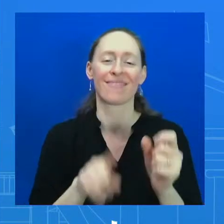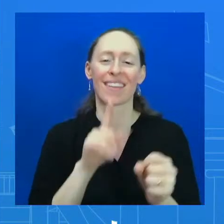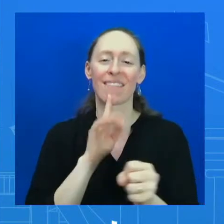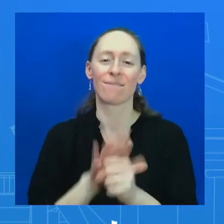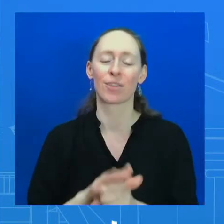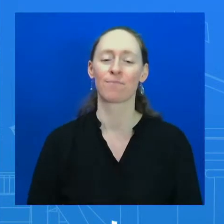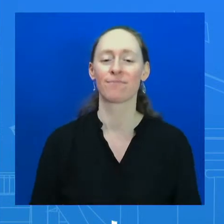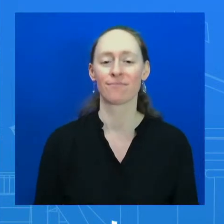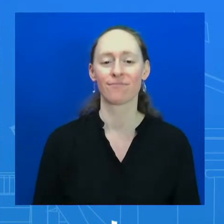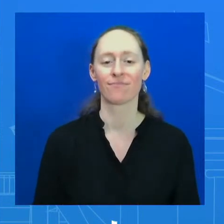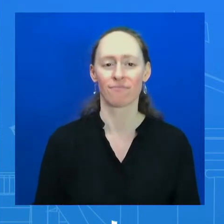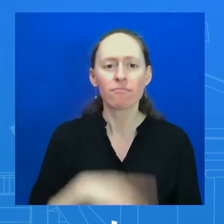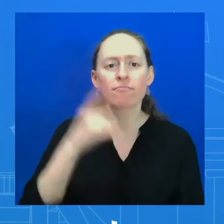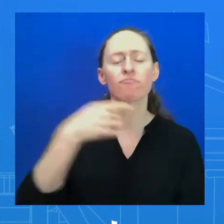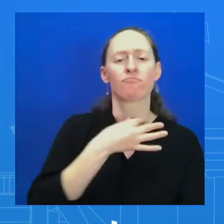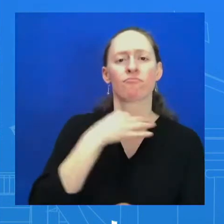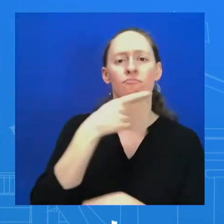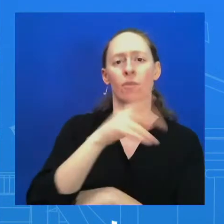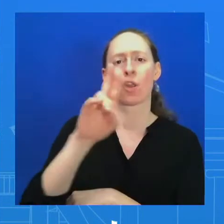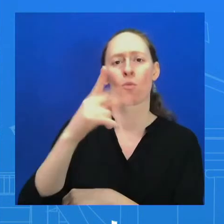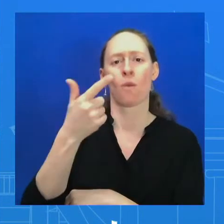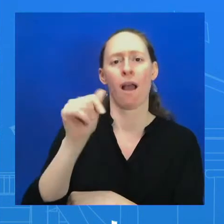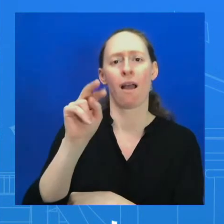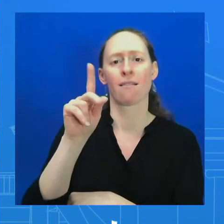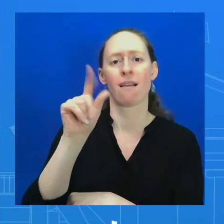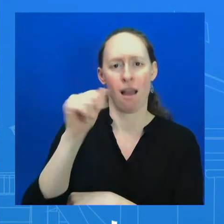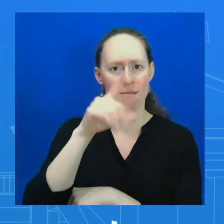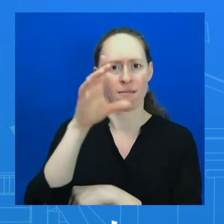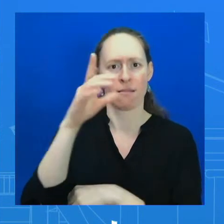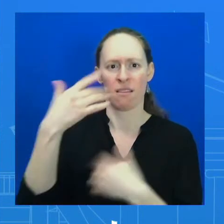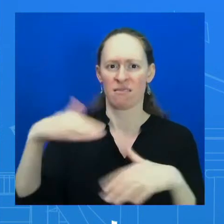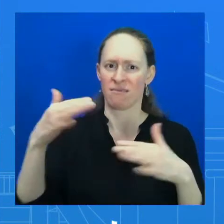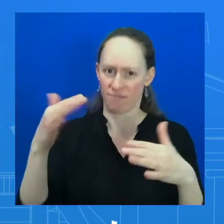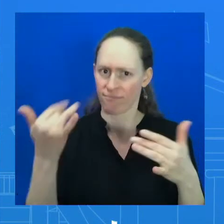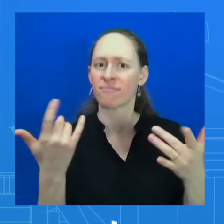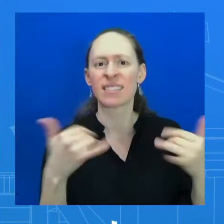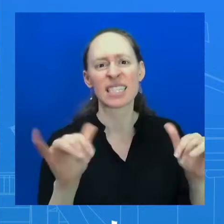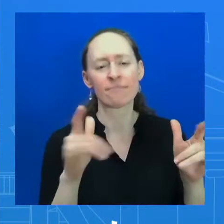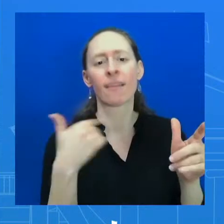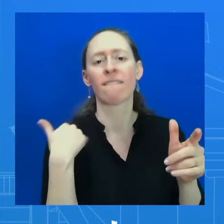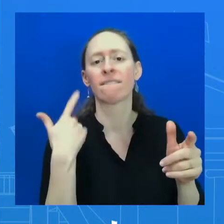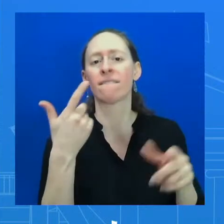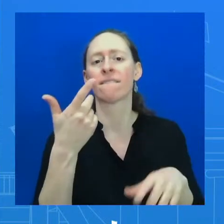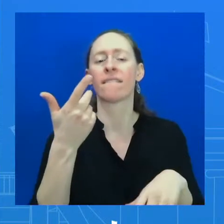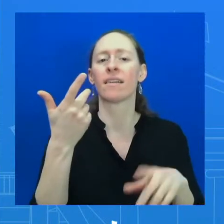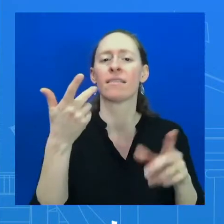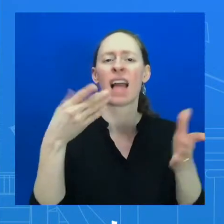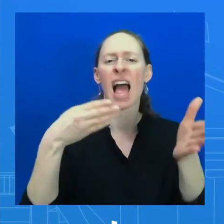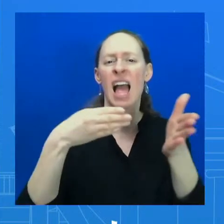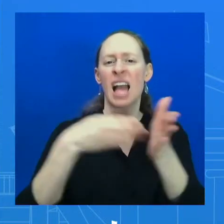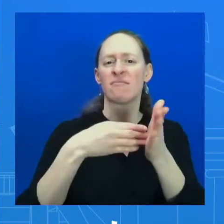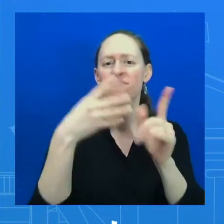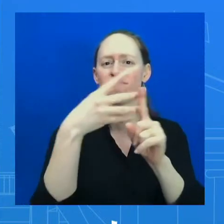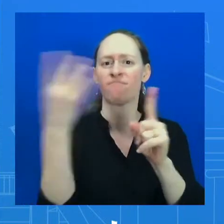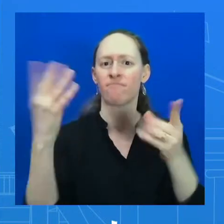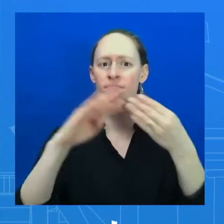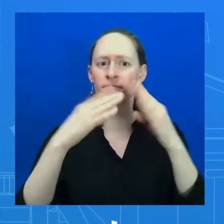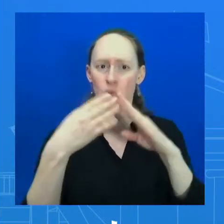law that would mean pri- -- prison sentences for people who support gay rights in that country. I just wanted to see if you have anything from the podium to say about that. Ms. Jean-Pierre: Yeah, a couple of things.